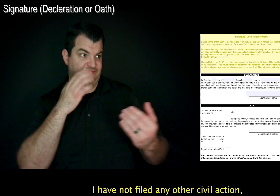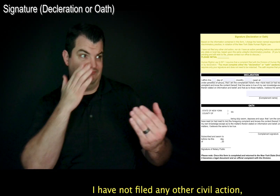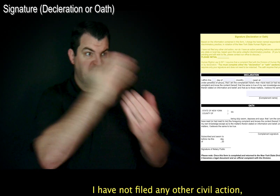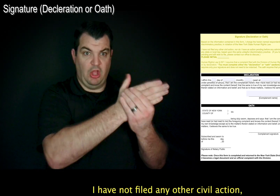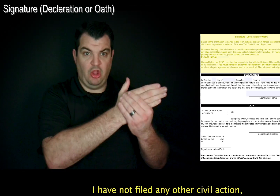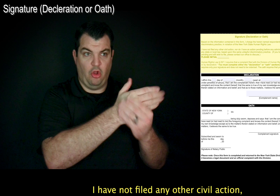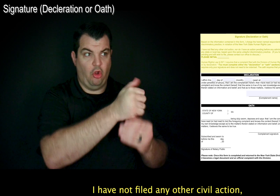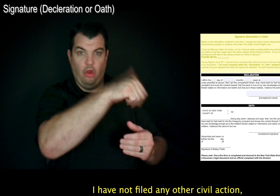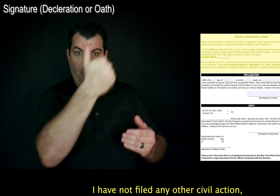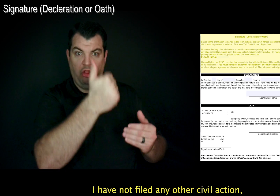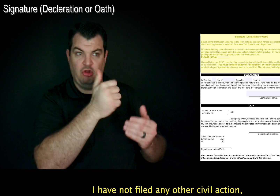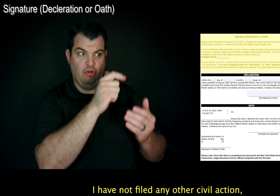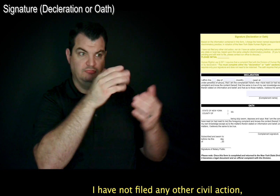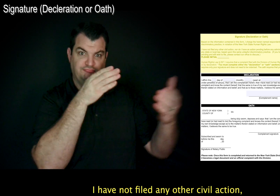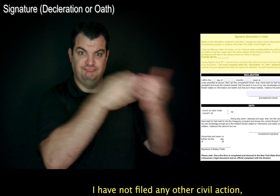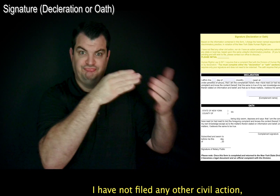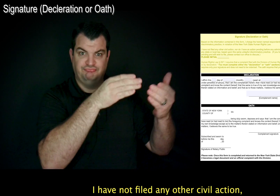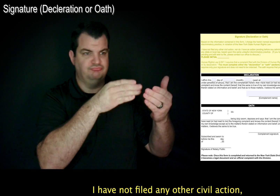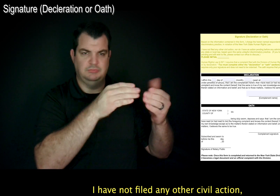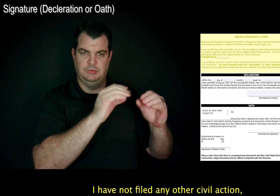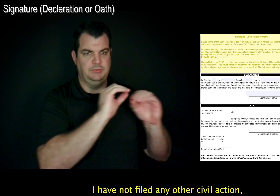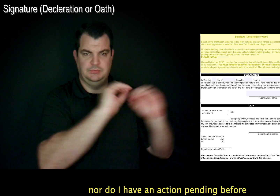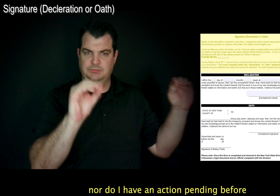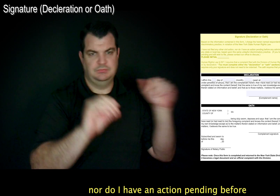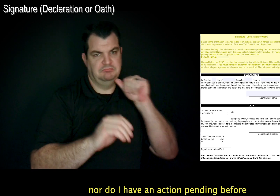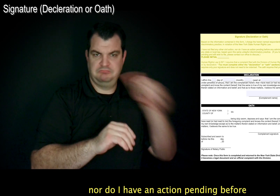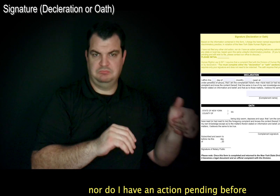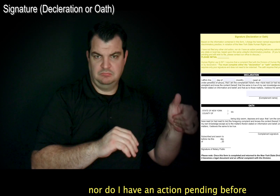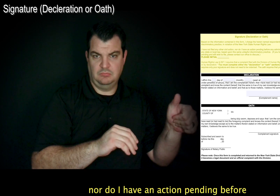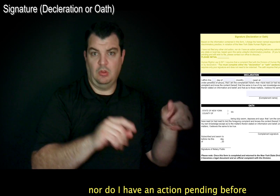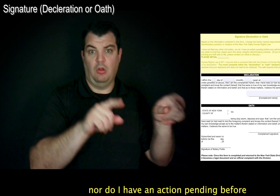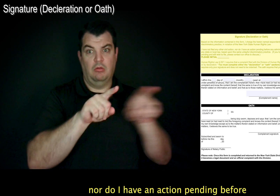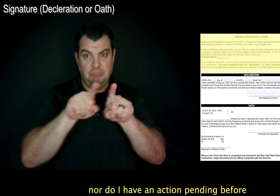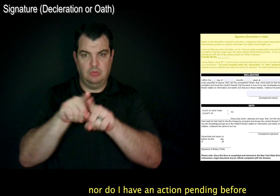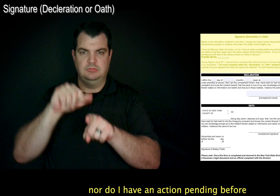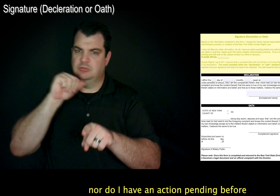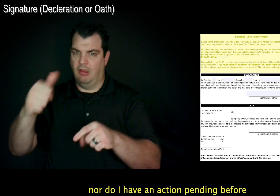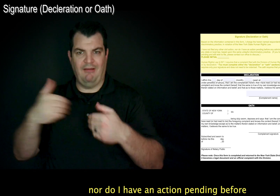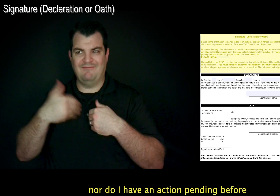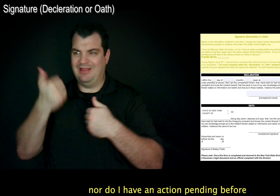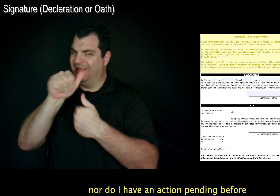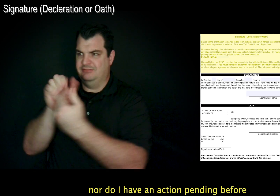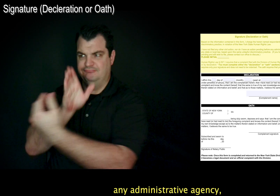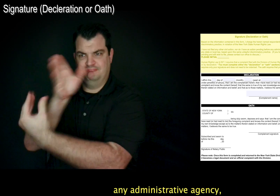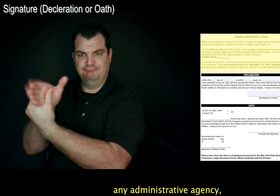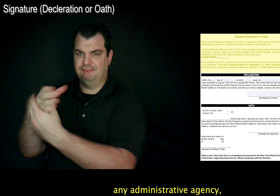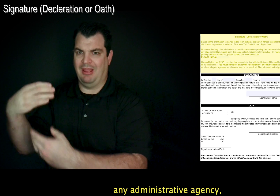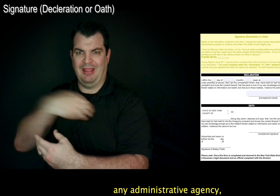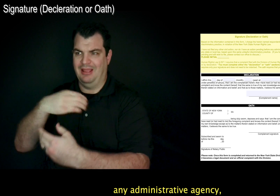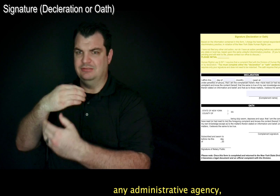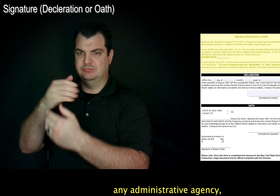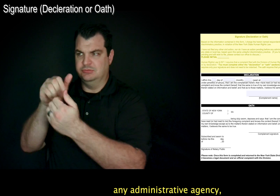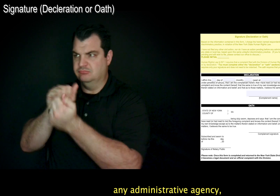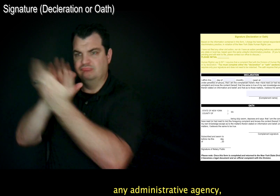I have not filed any other civil action, nor do I have an action pending before any administrative agency,